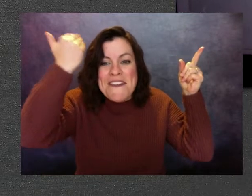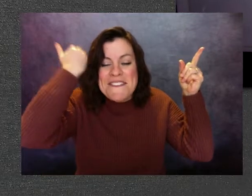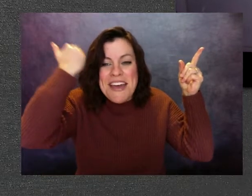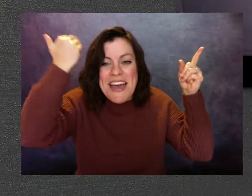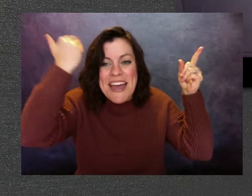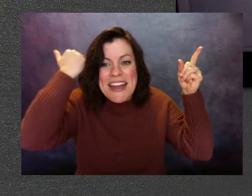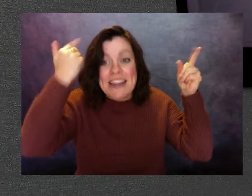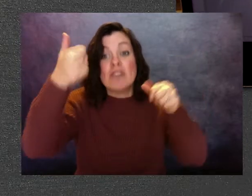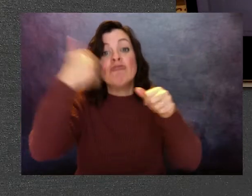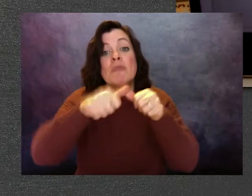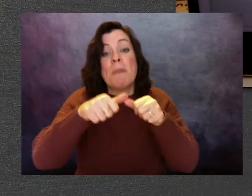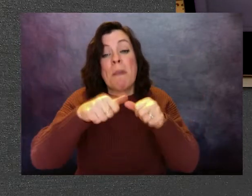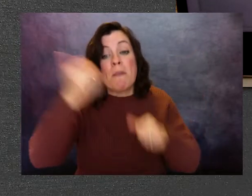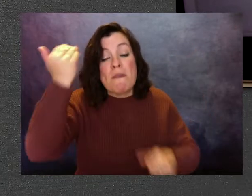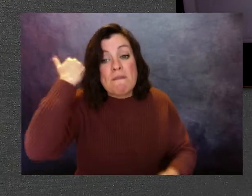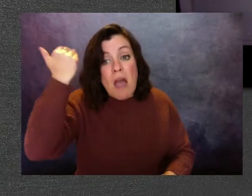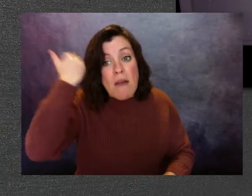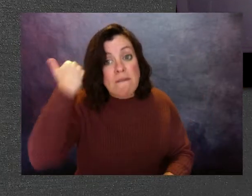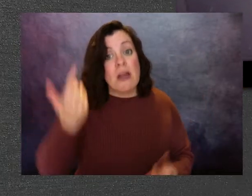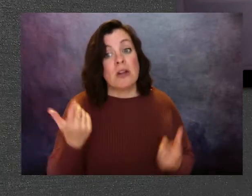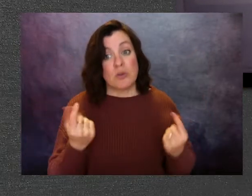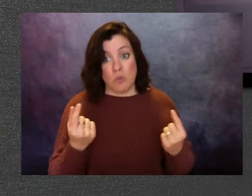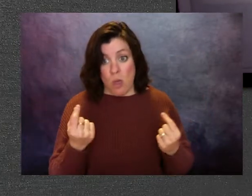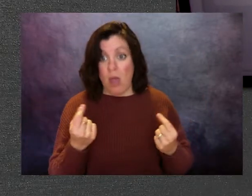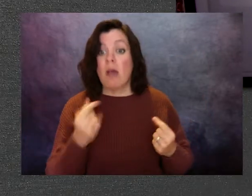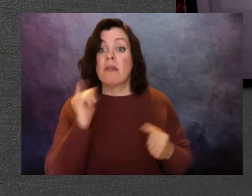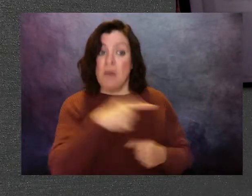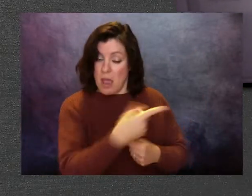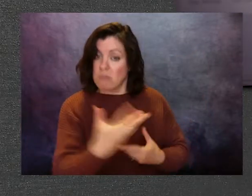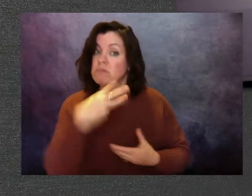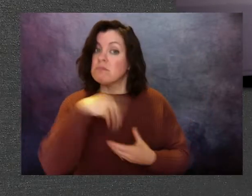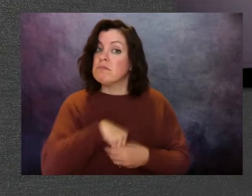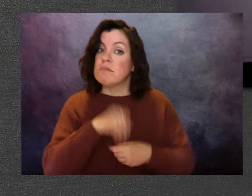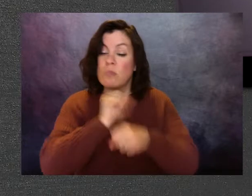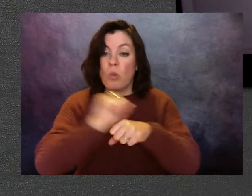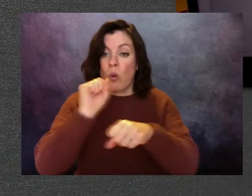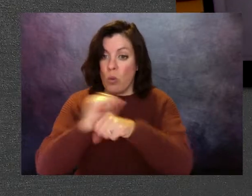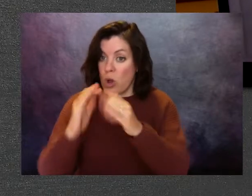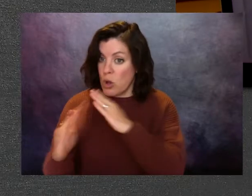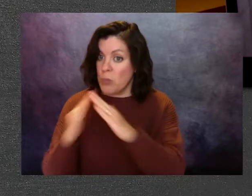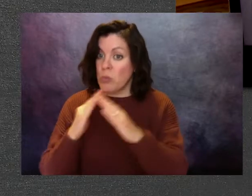Do you remember that firefighters are actually part of our community too? And they are community helpers.